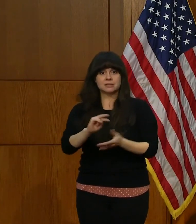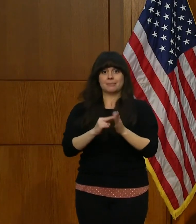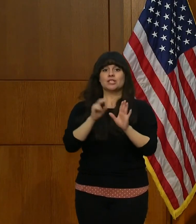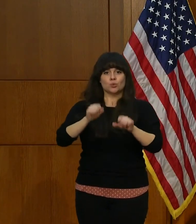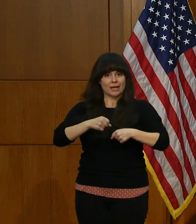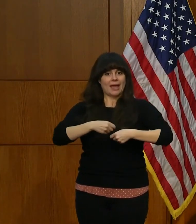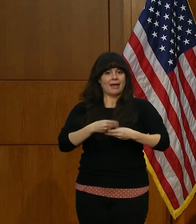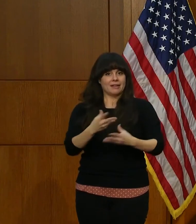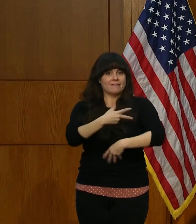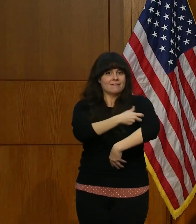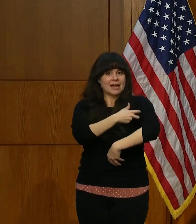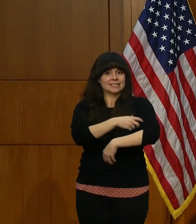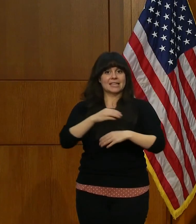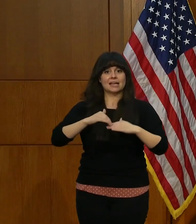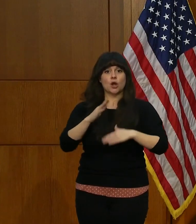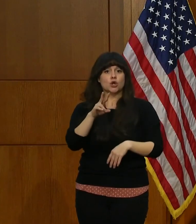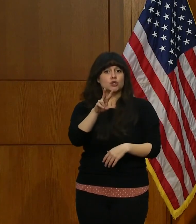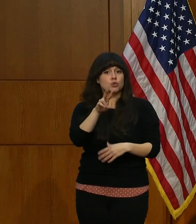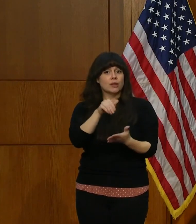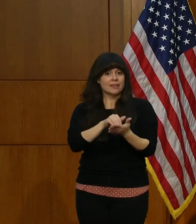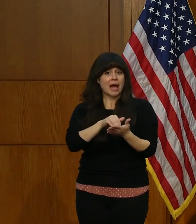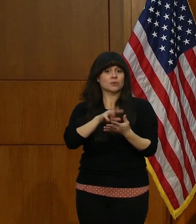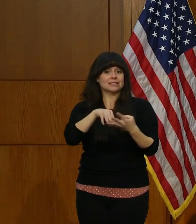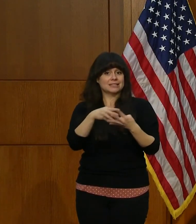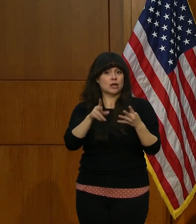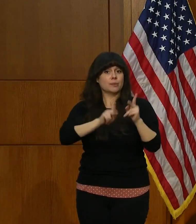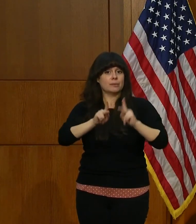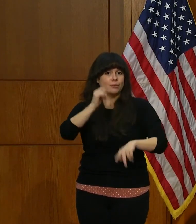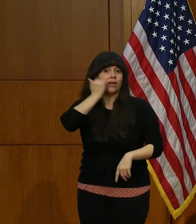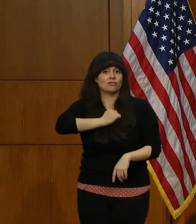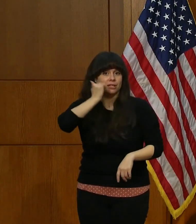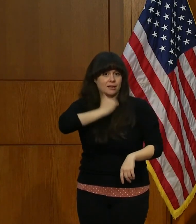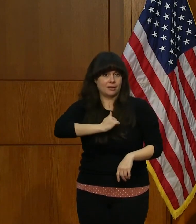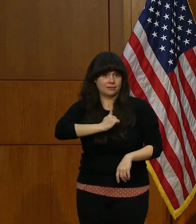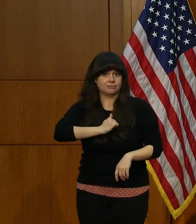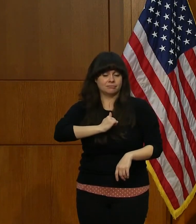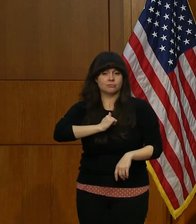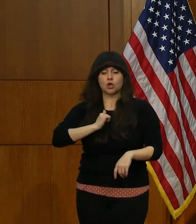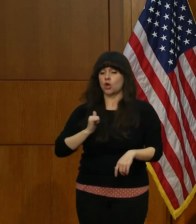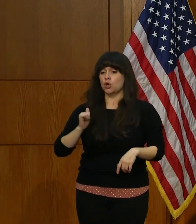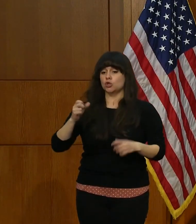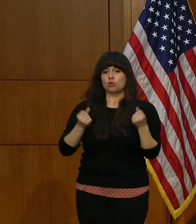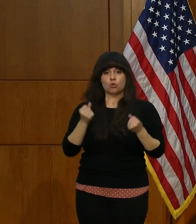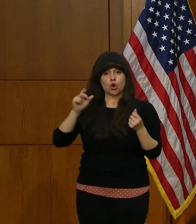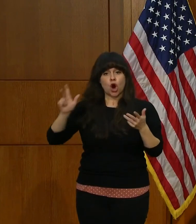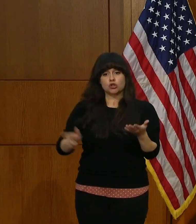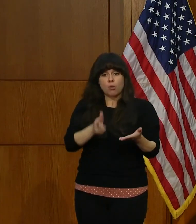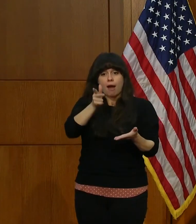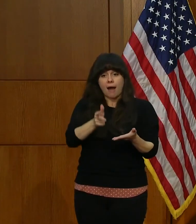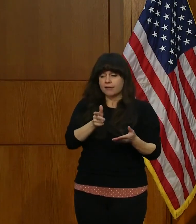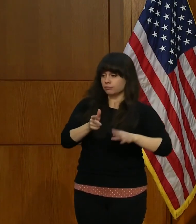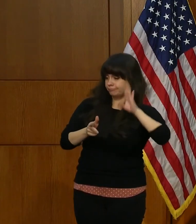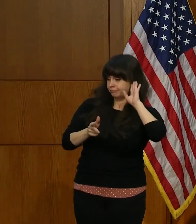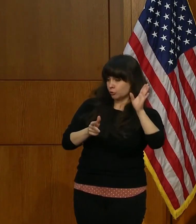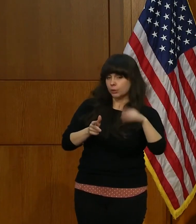CLINIC IS RUNNING AT FULL CAPACITY, WE ARE CURRENTLY ABLE TO VACCINATE MORE THAN 2000